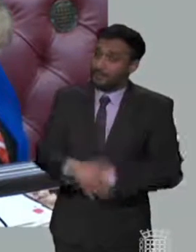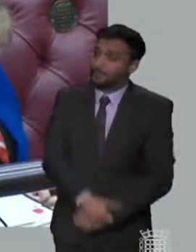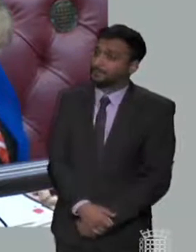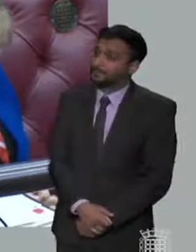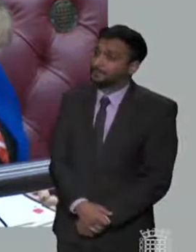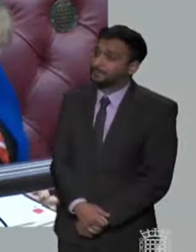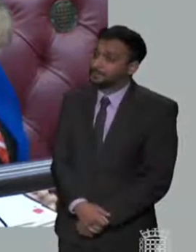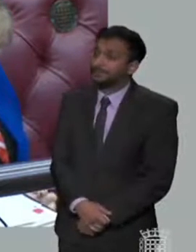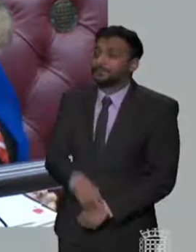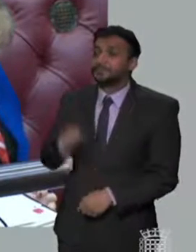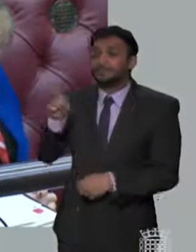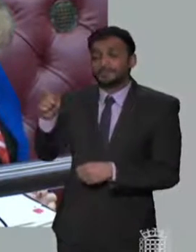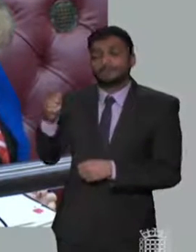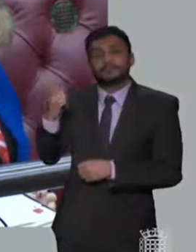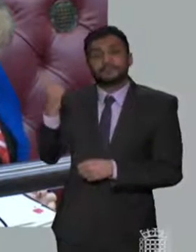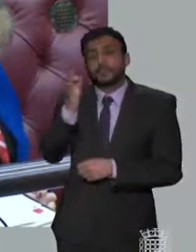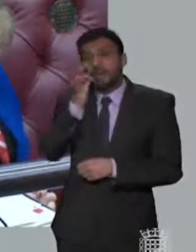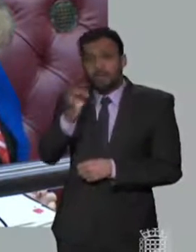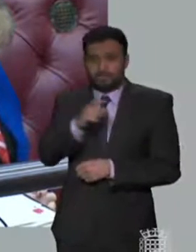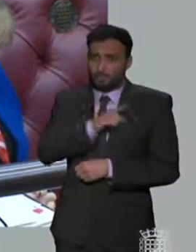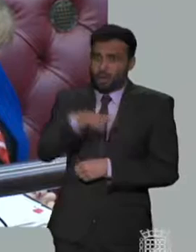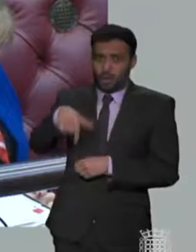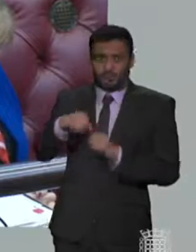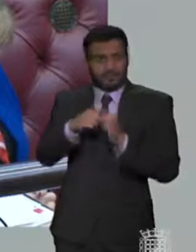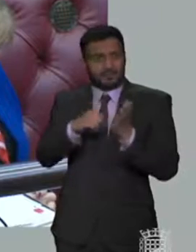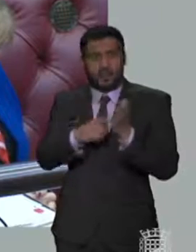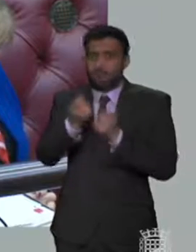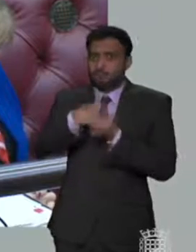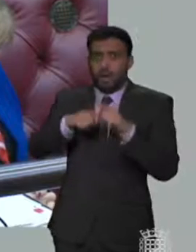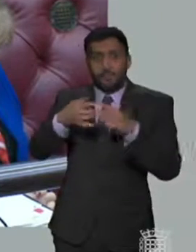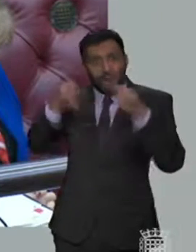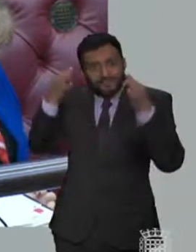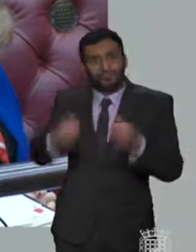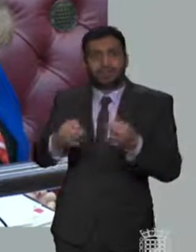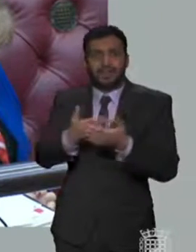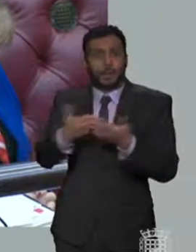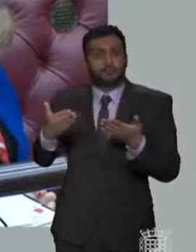doesn't go far enough other languages of the uk include english do not have official recognition